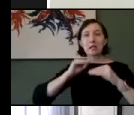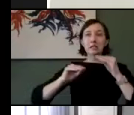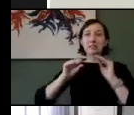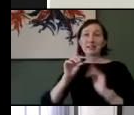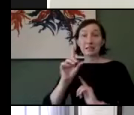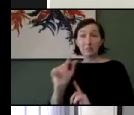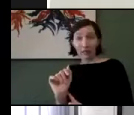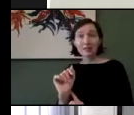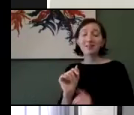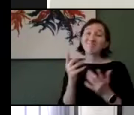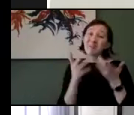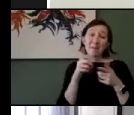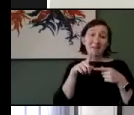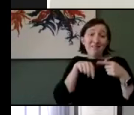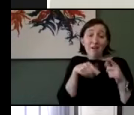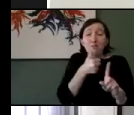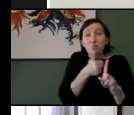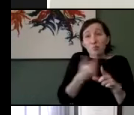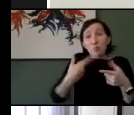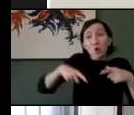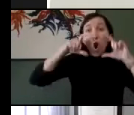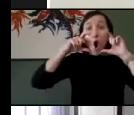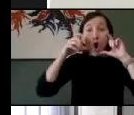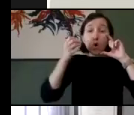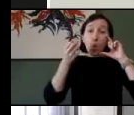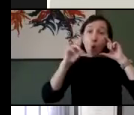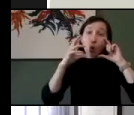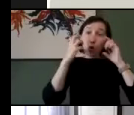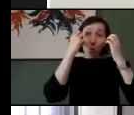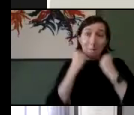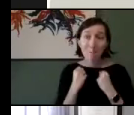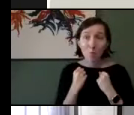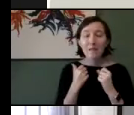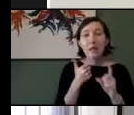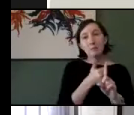adjusting and/or removing without assistance.